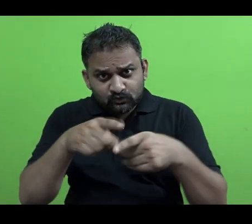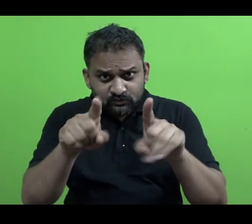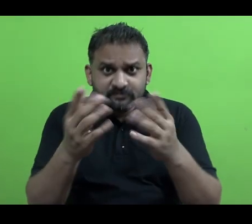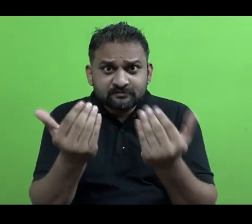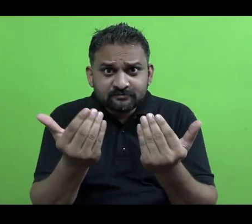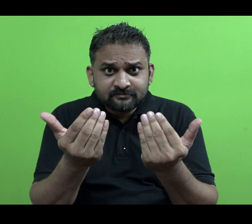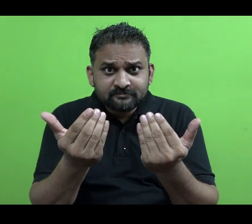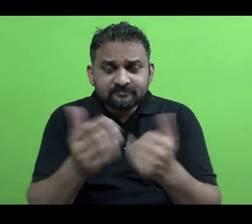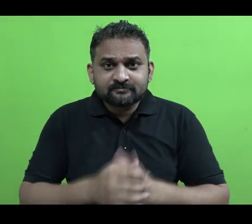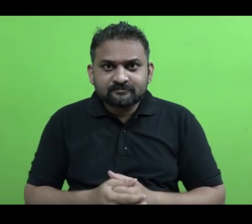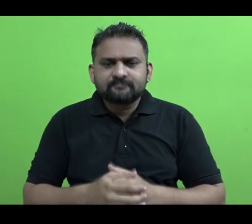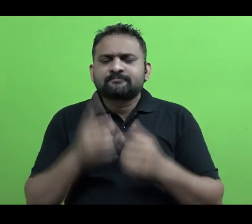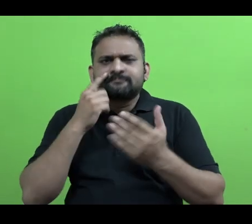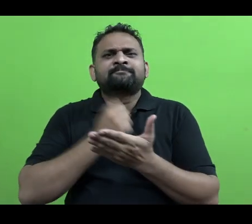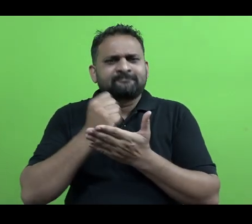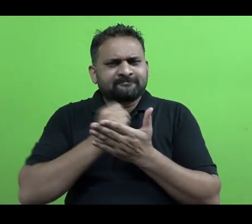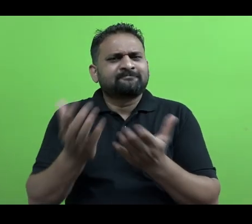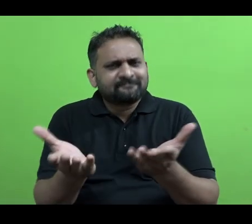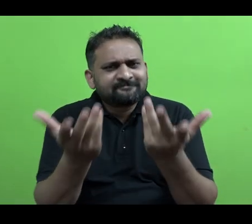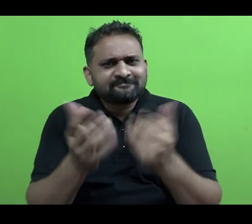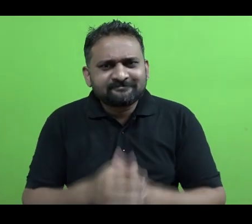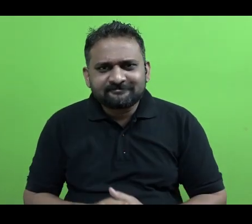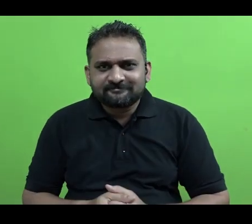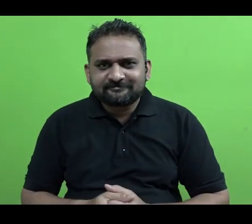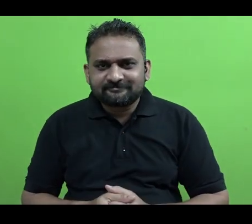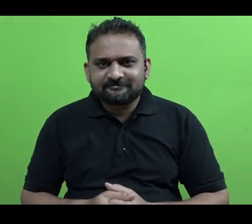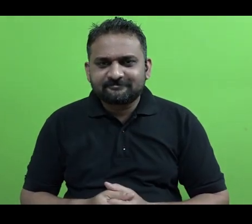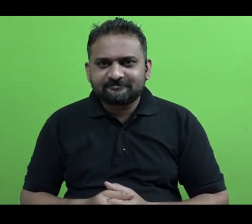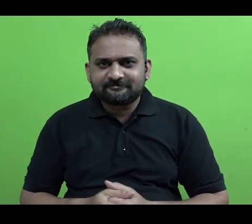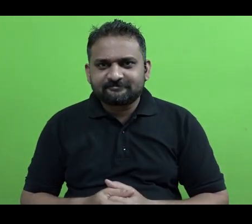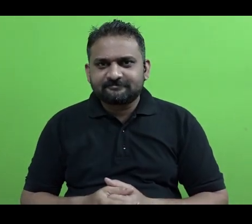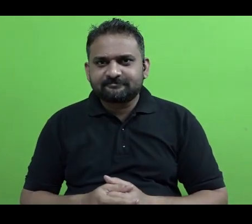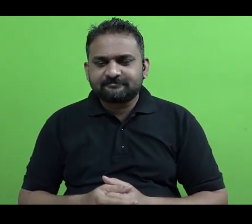Can you do this by yourself? Let's try.